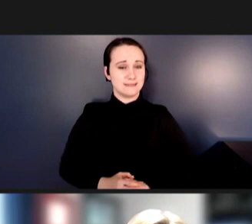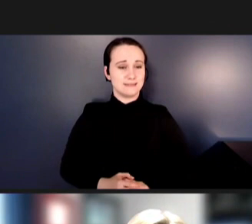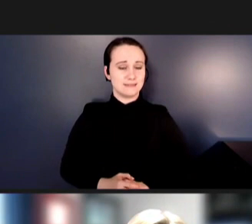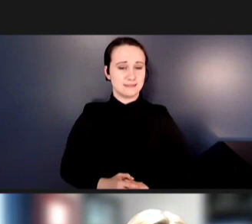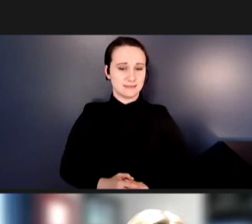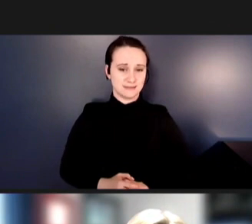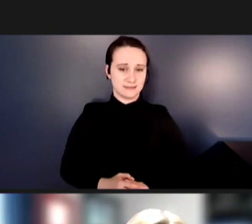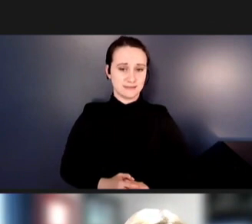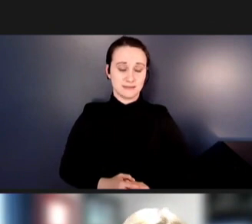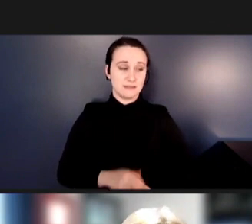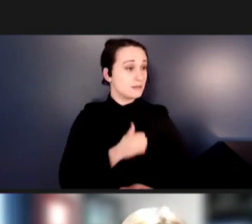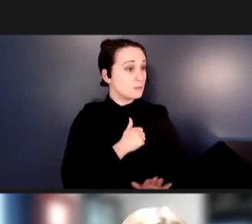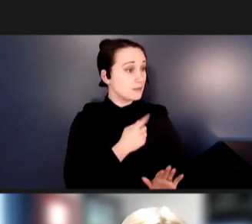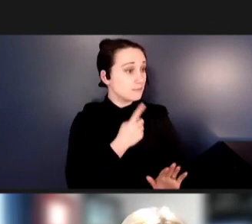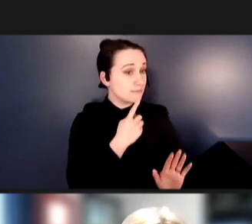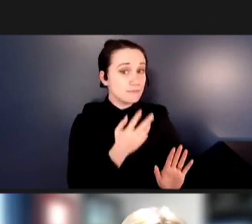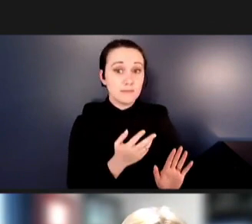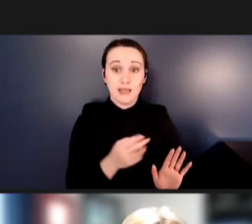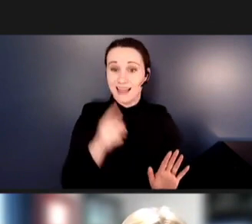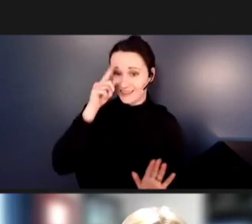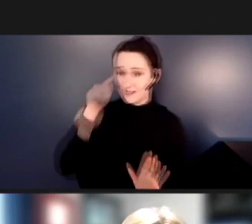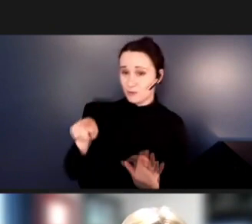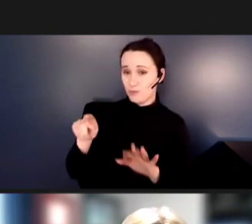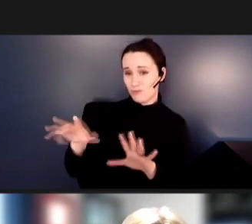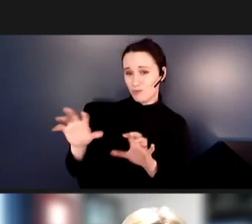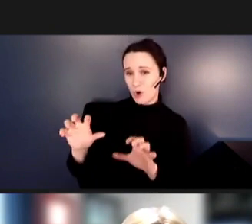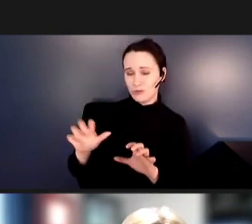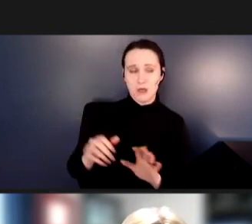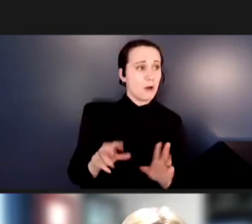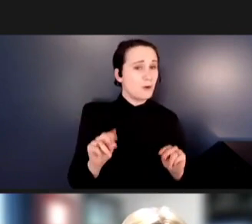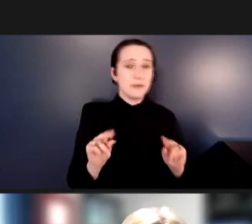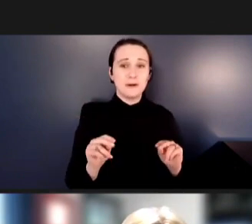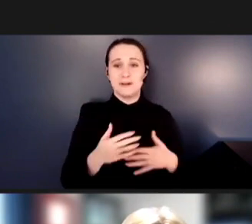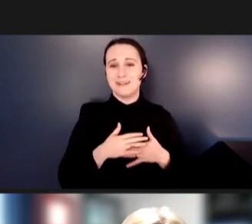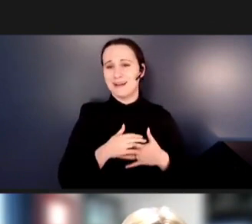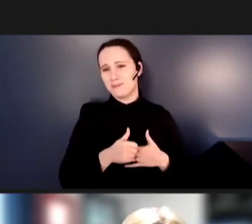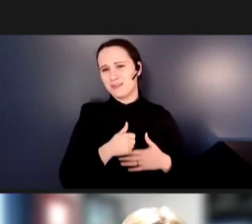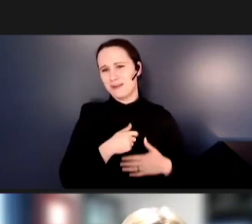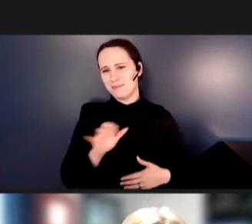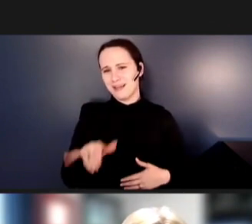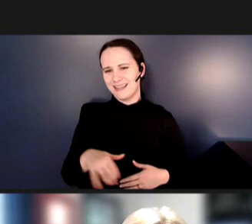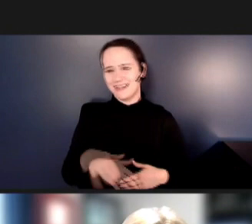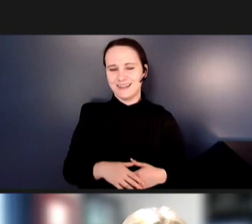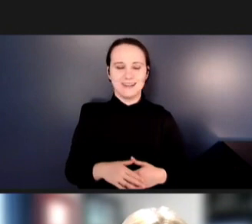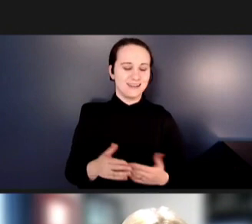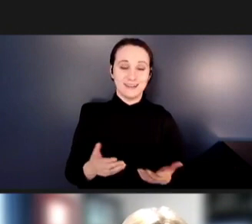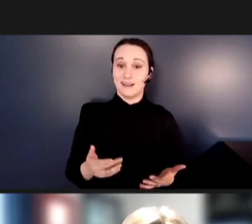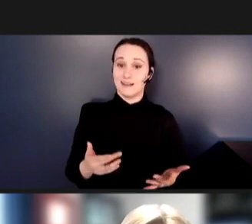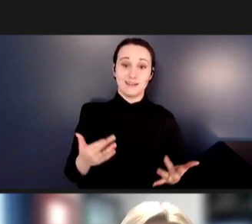Jessica Peck: I'm sorry? Robert Hopkins: I think you froze there for a moment. Jessica Peck: Oh no, okay, I'm sorry about that. The joys of technology. All